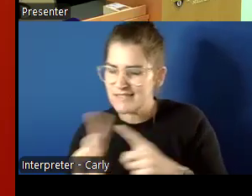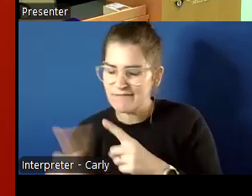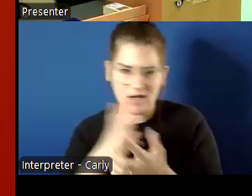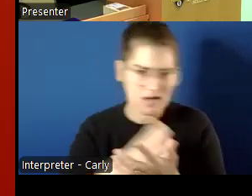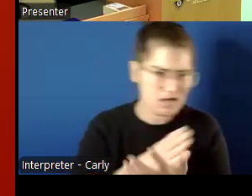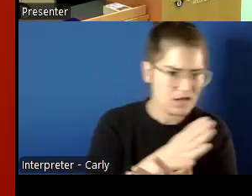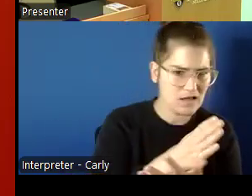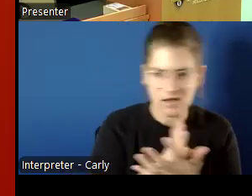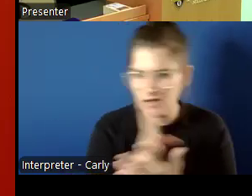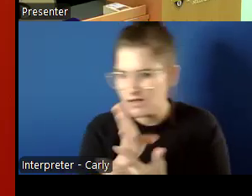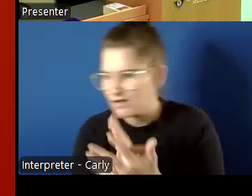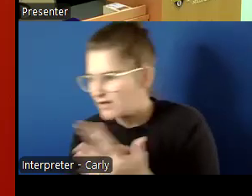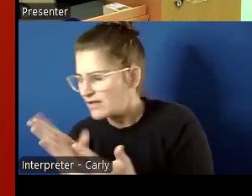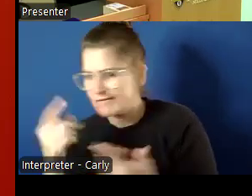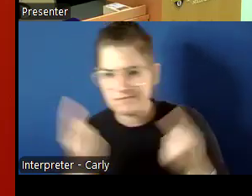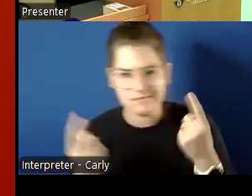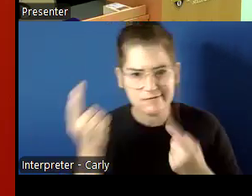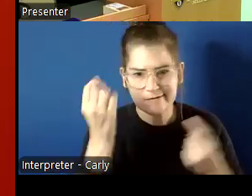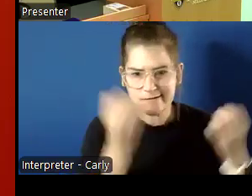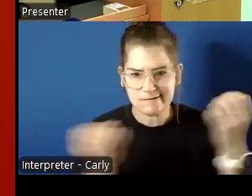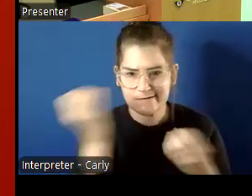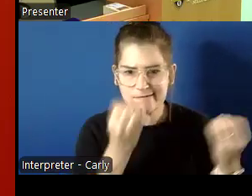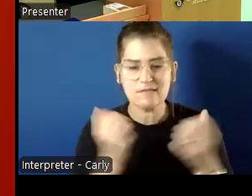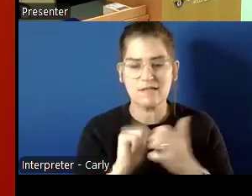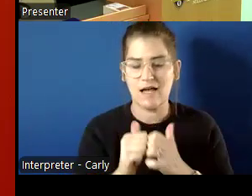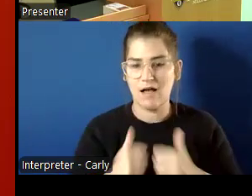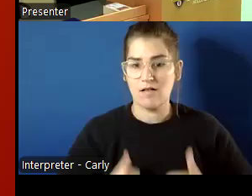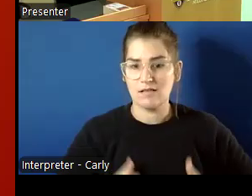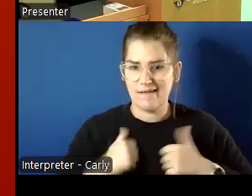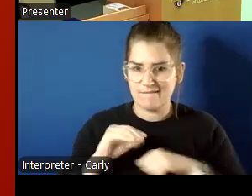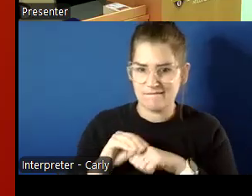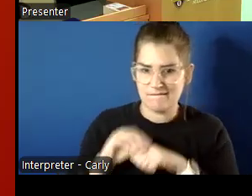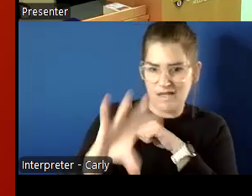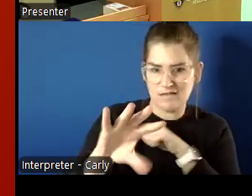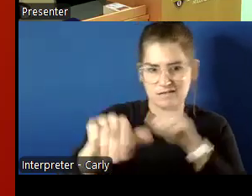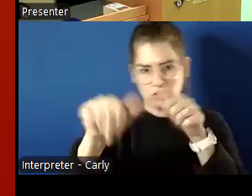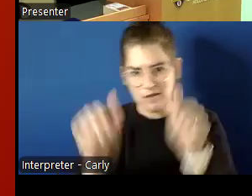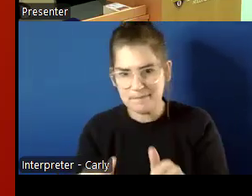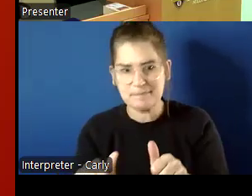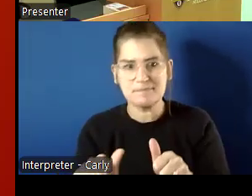you could consider terms of how life is shaped and you can choose along with your client or